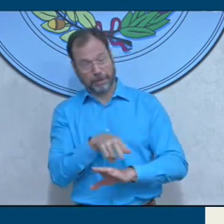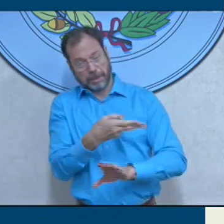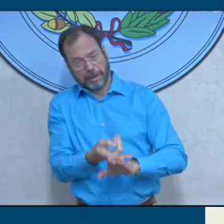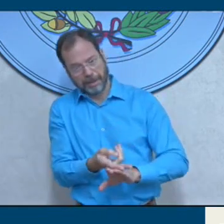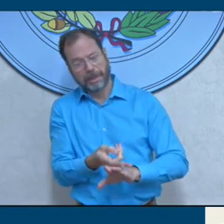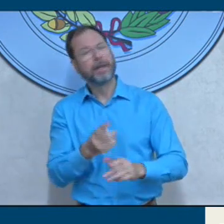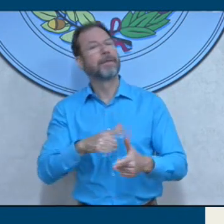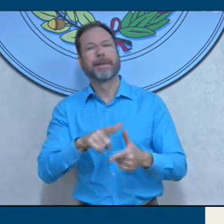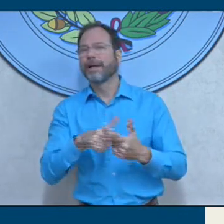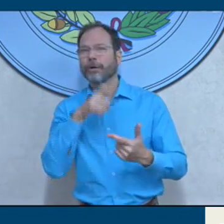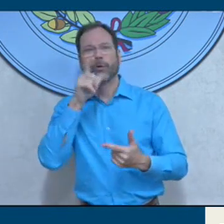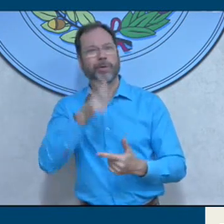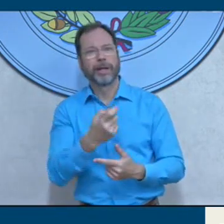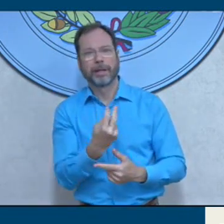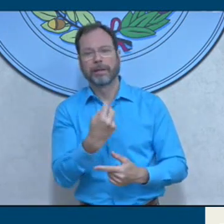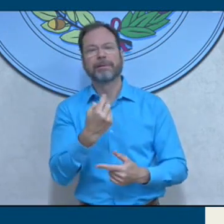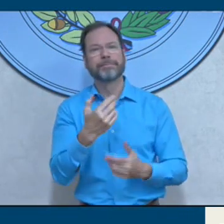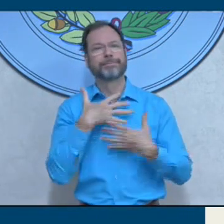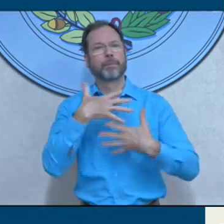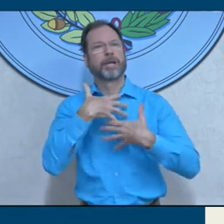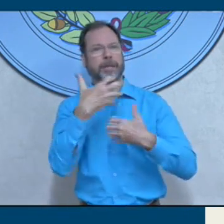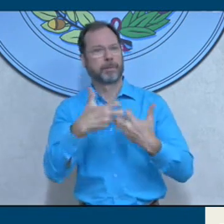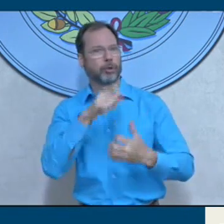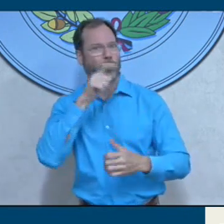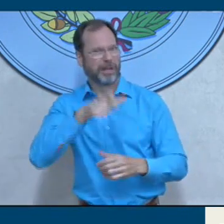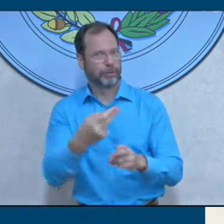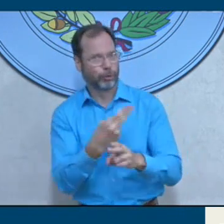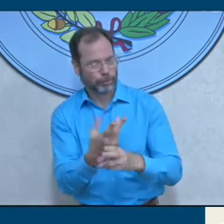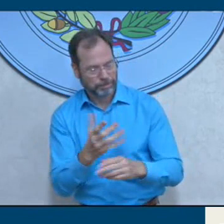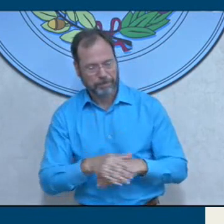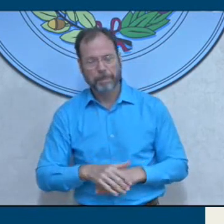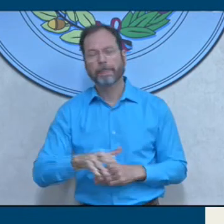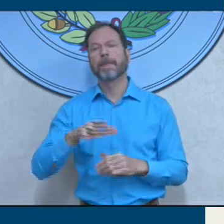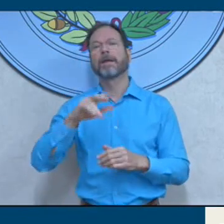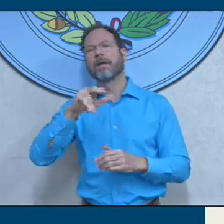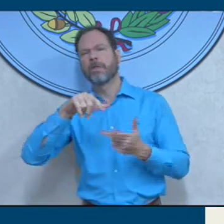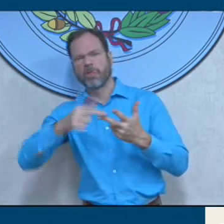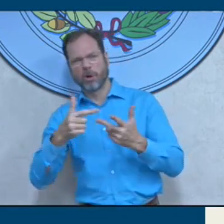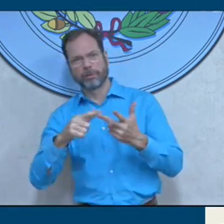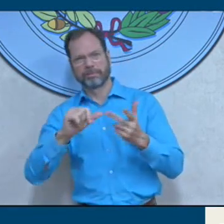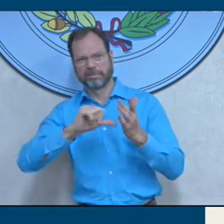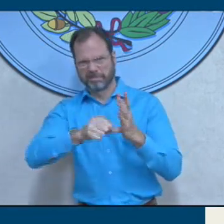OF THE POSITIVE BENEFITS OF THIS IS IT MAKES IT LESS LIKELY THE PATIENT WILL NEED